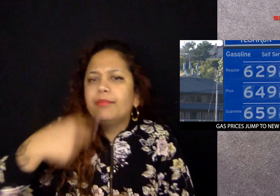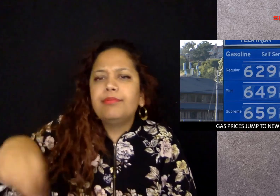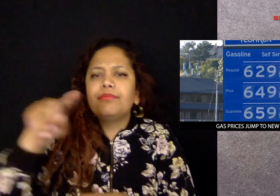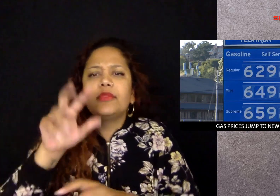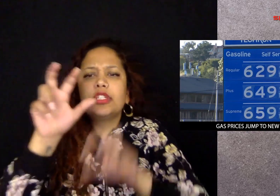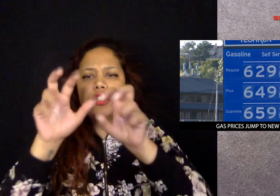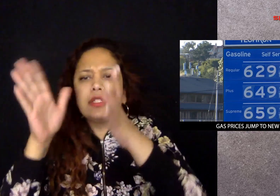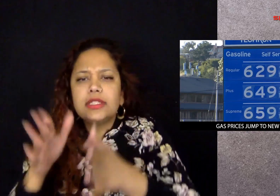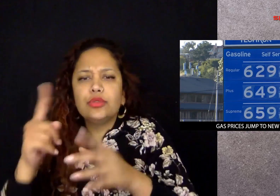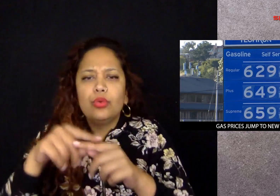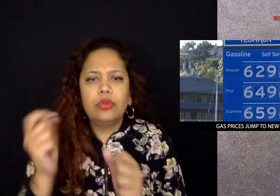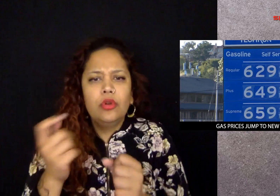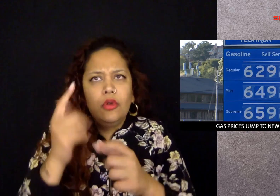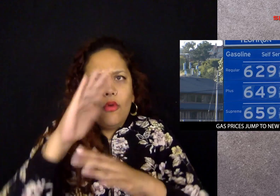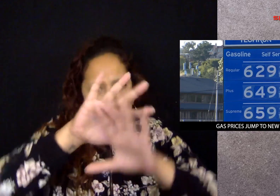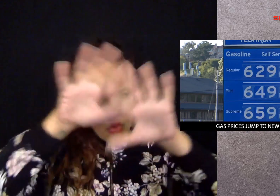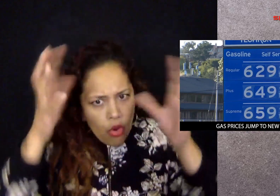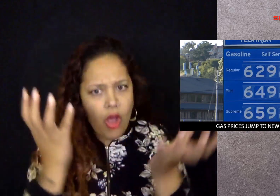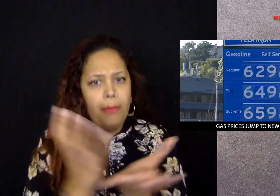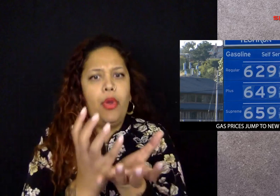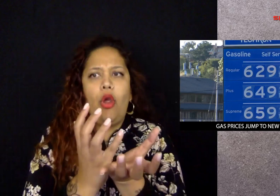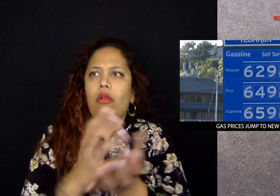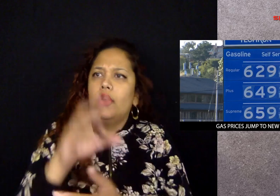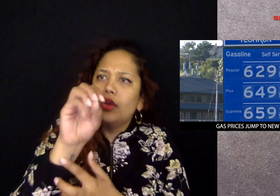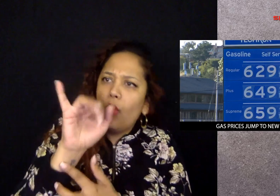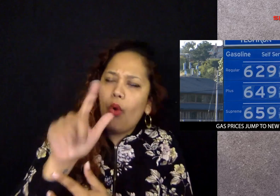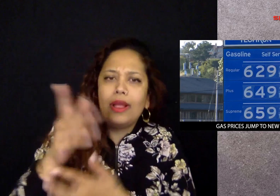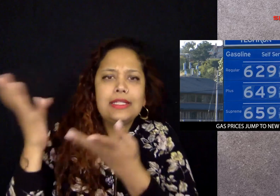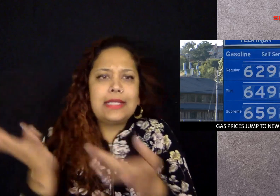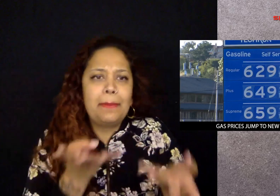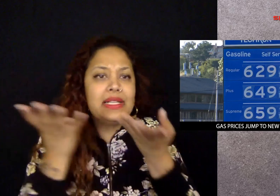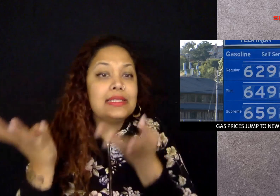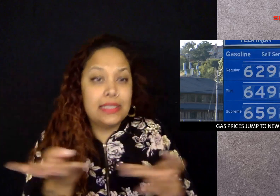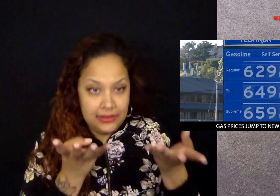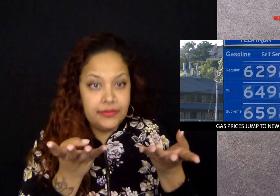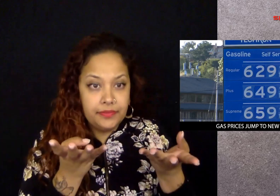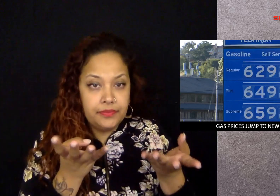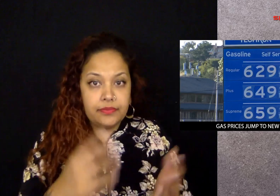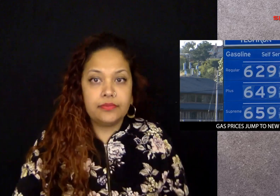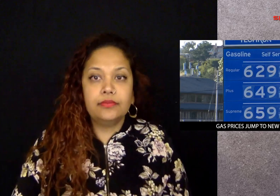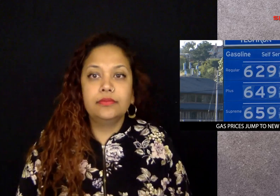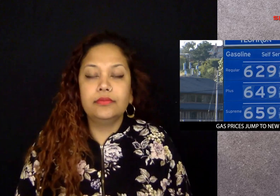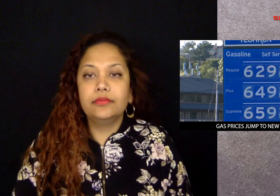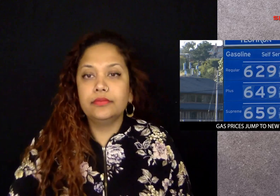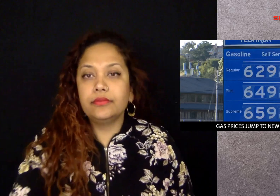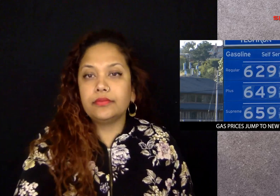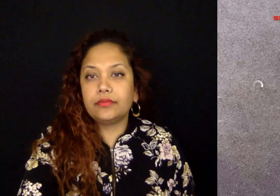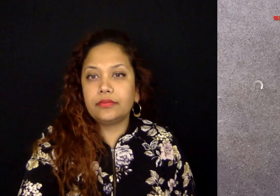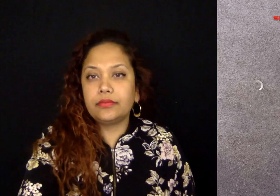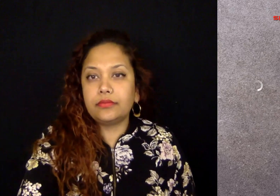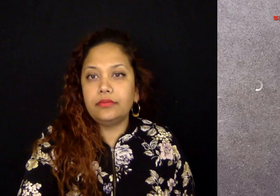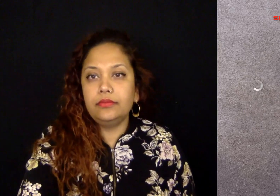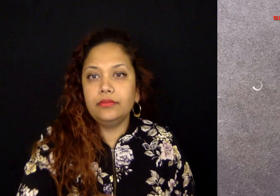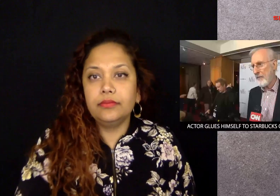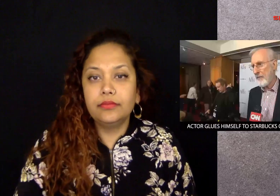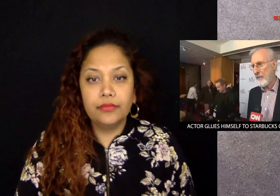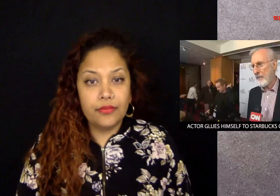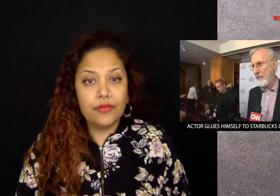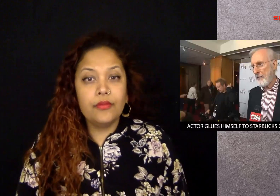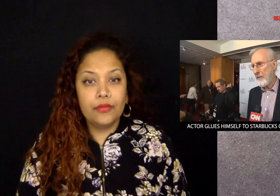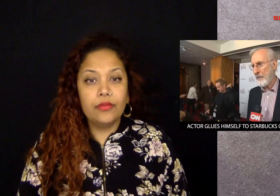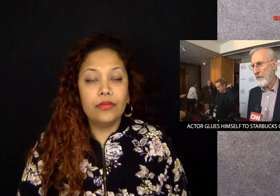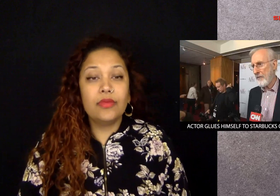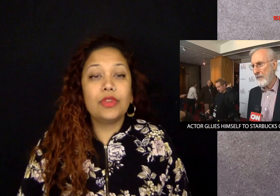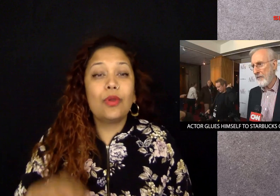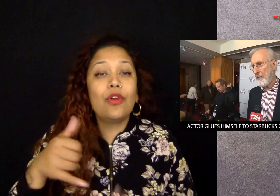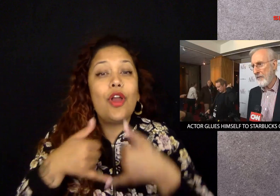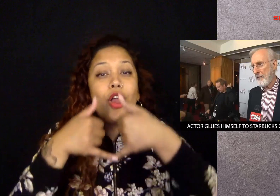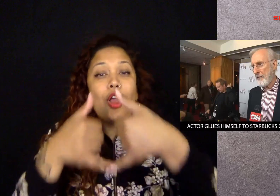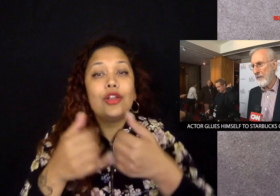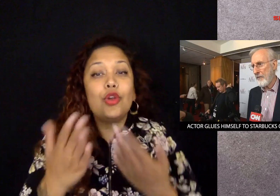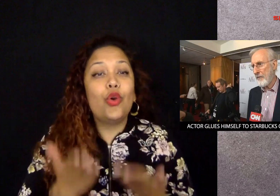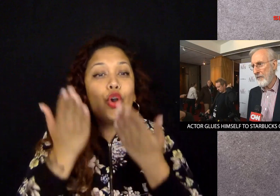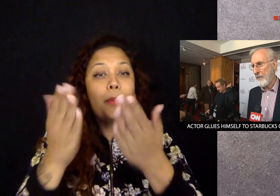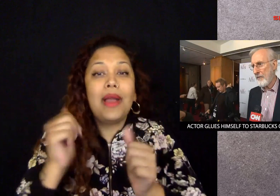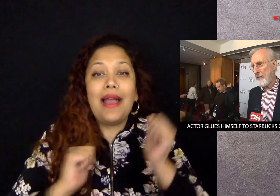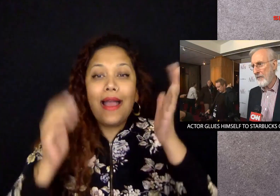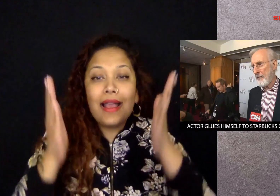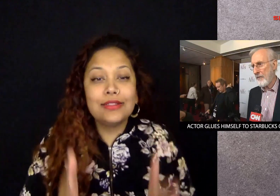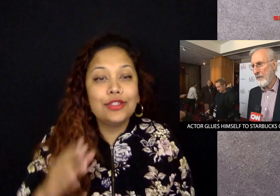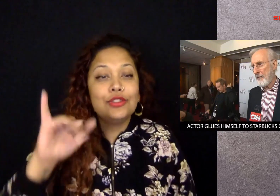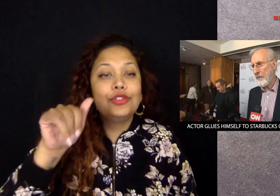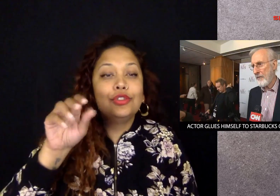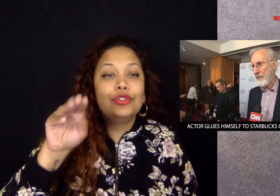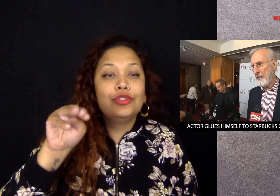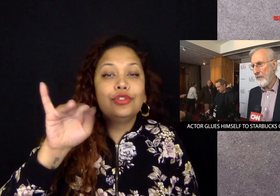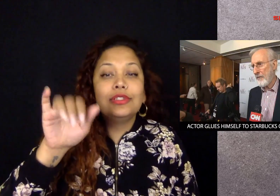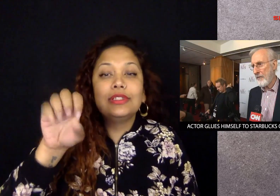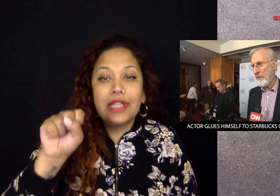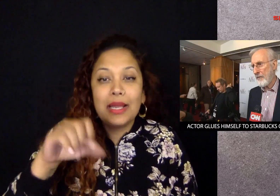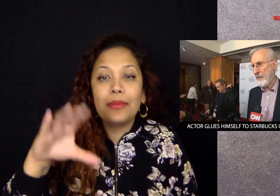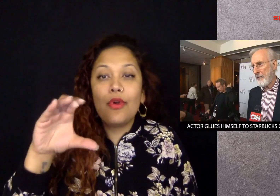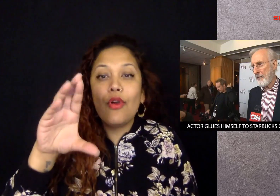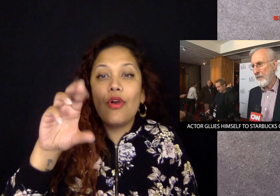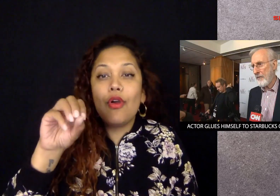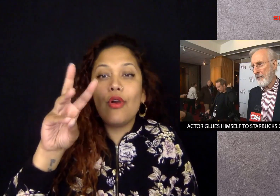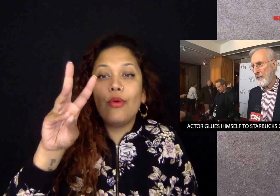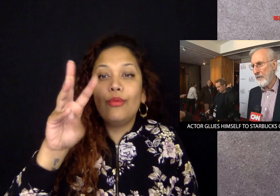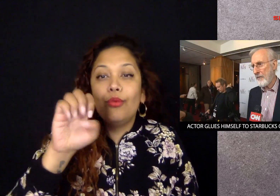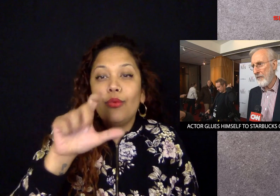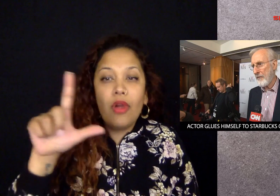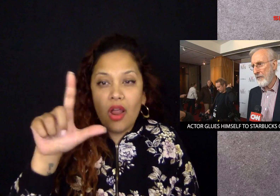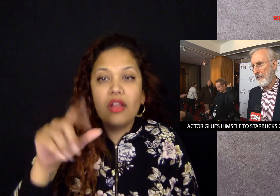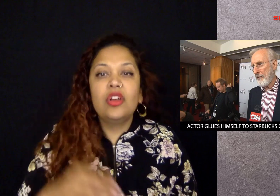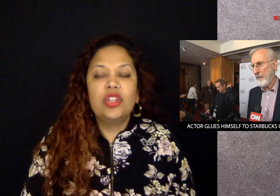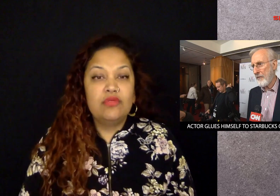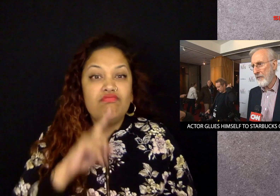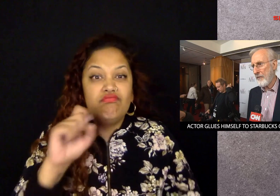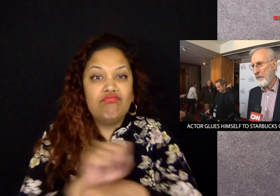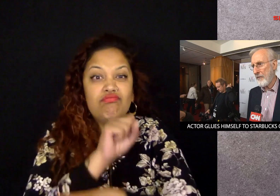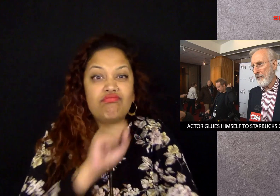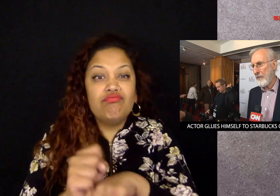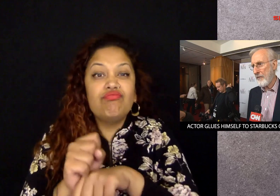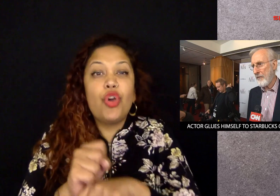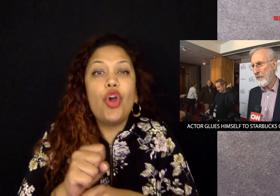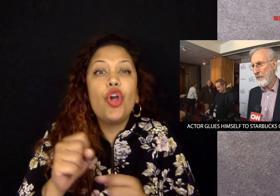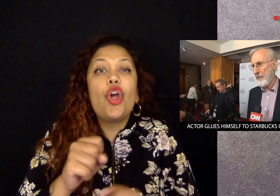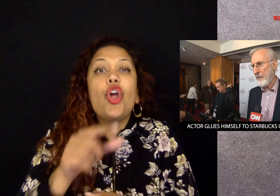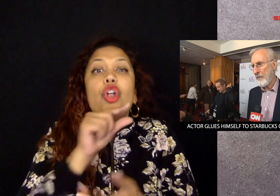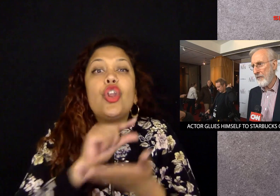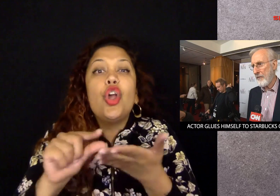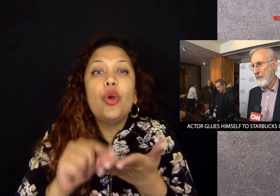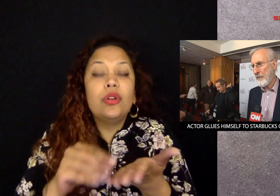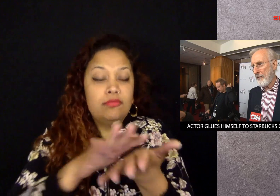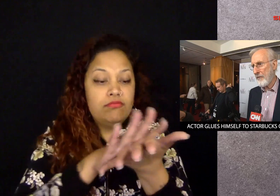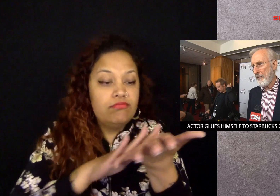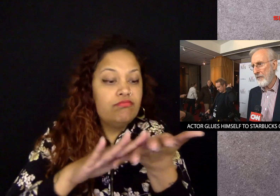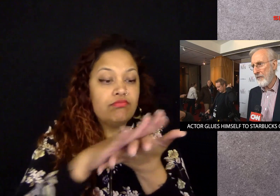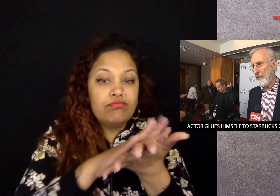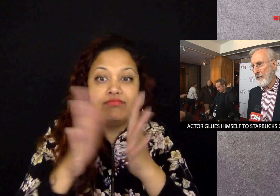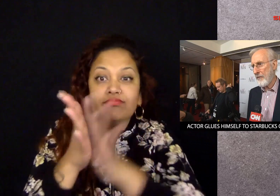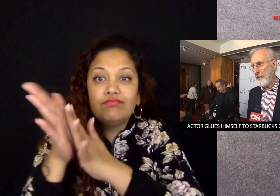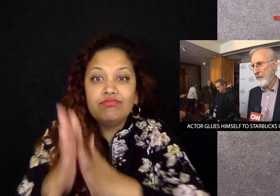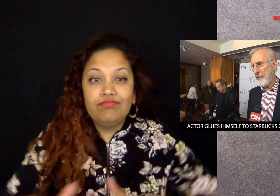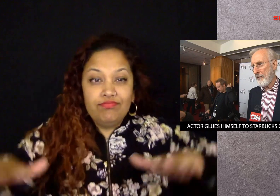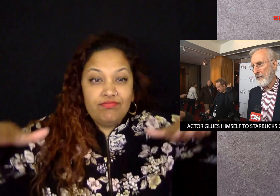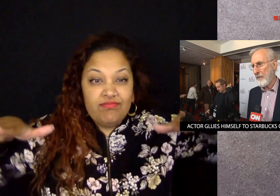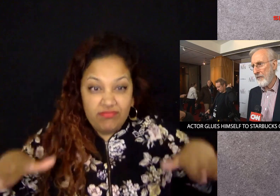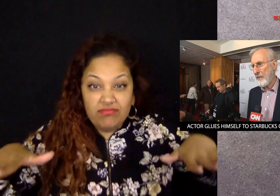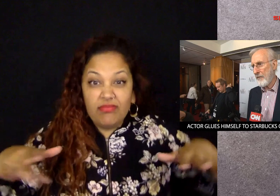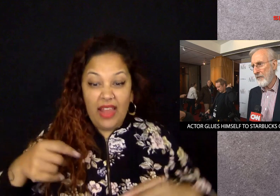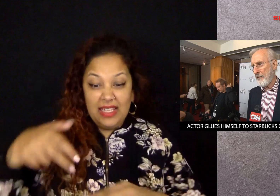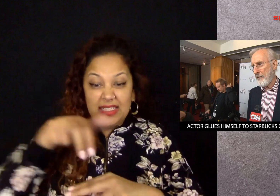the largest release of oil from stockpiles to boost global oil supply